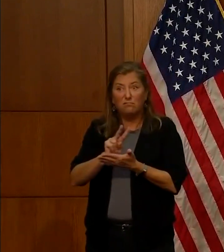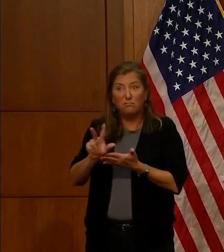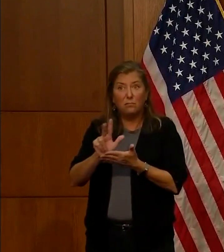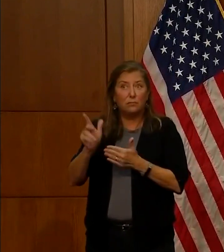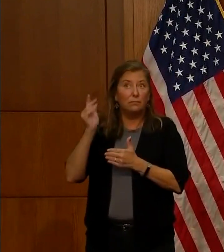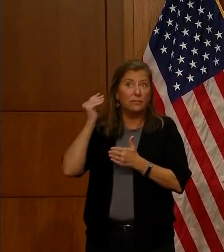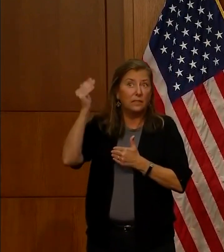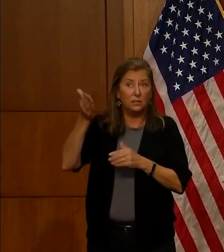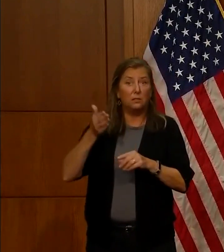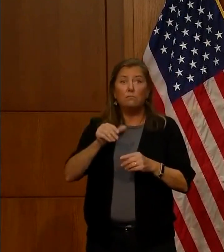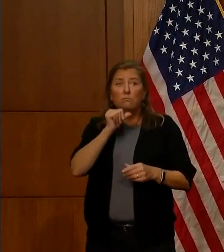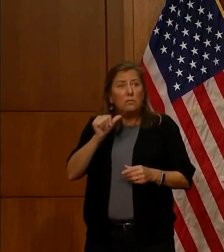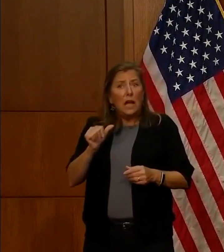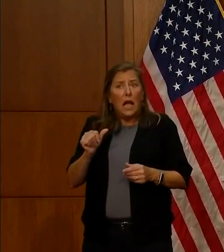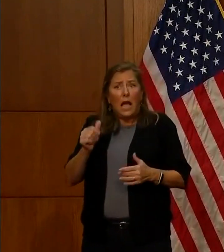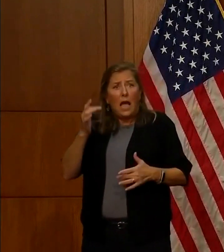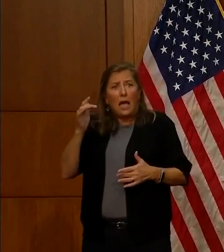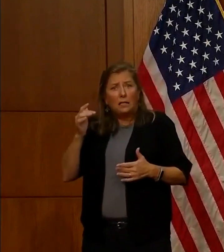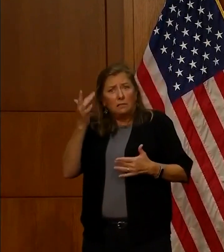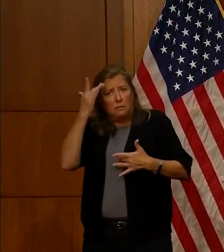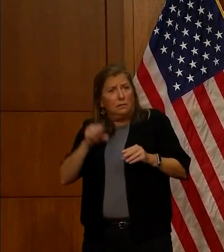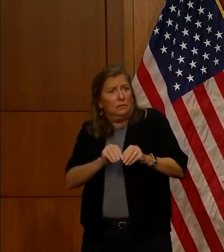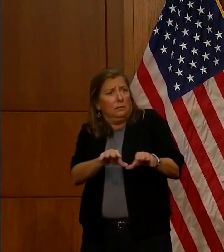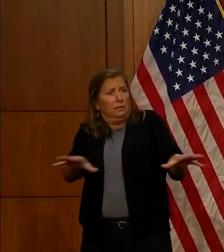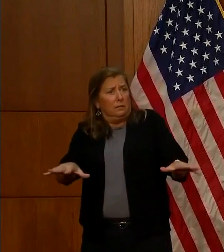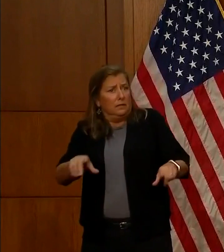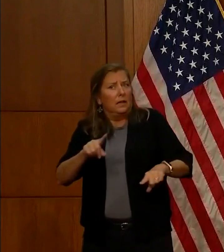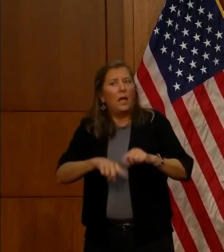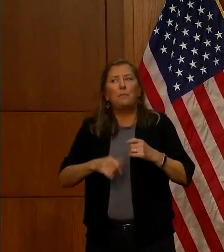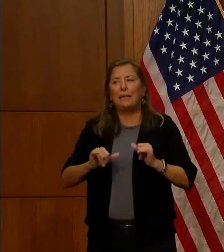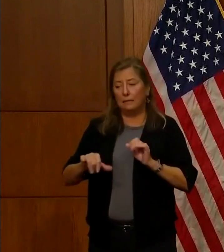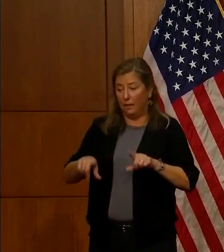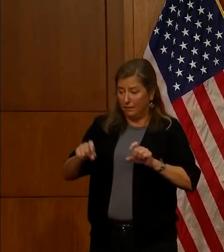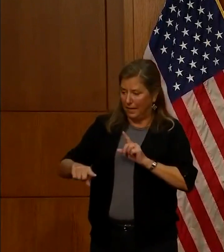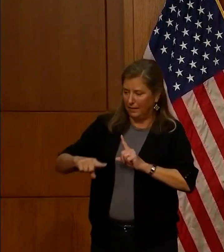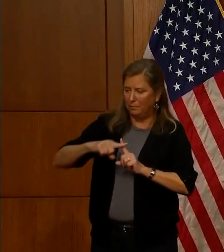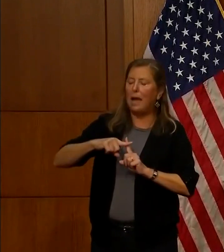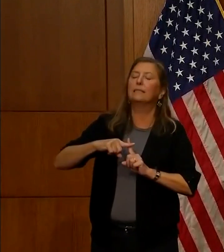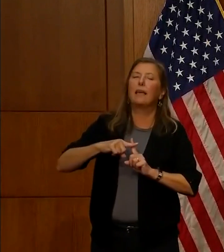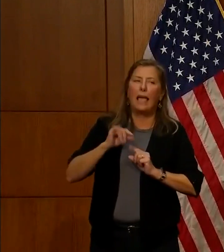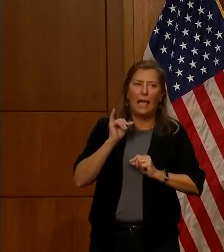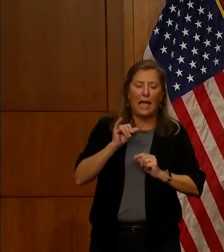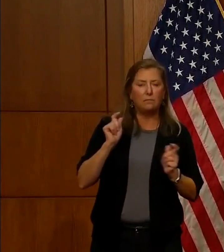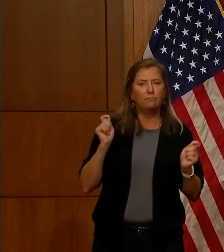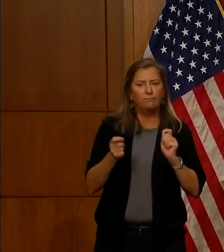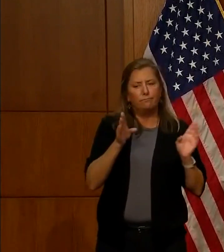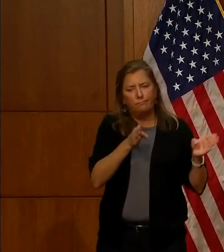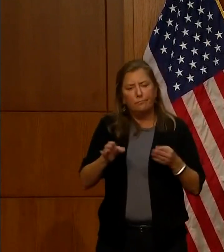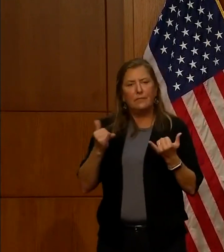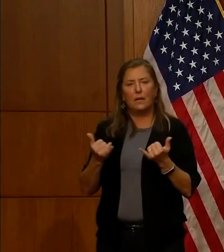BODY. FOR SOMETIMES WEEKS AFTER YOUR INITIAL INFECTION YOU'RE NO LONGER INFECTIOUS BUT YOU